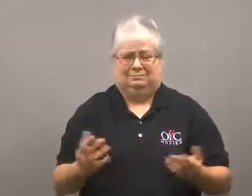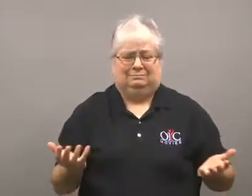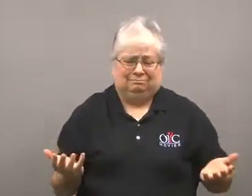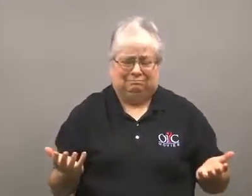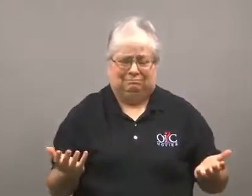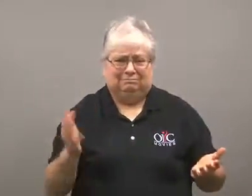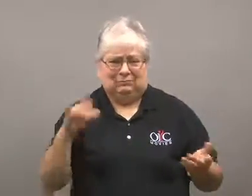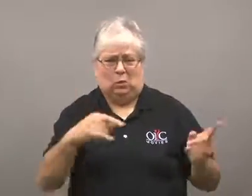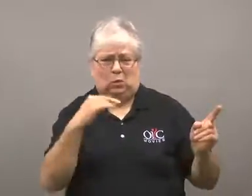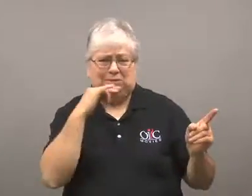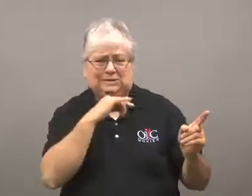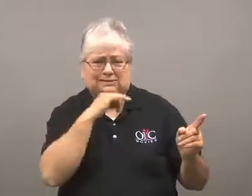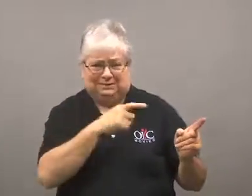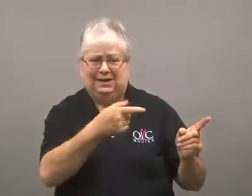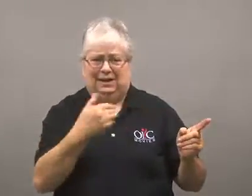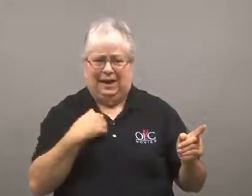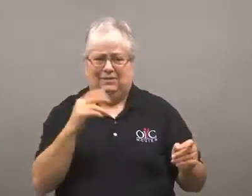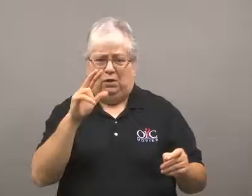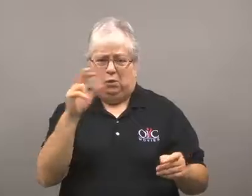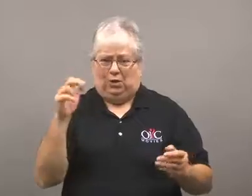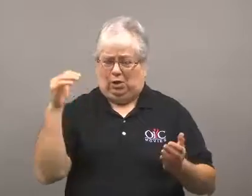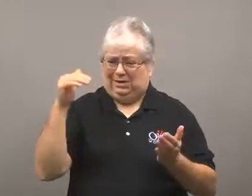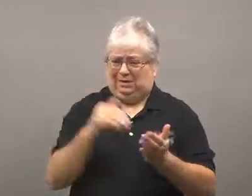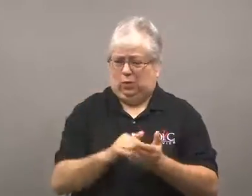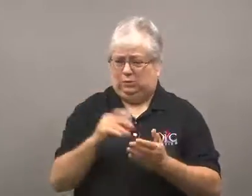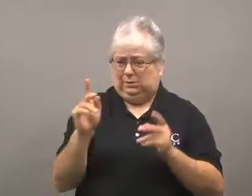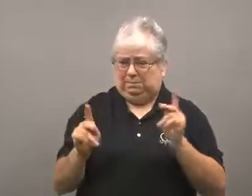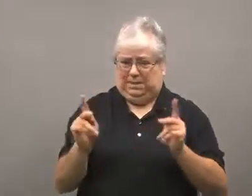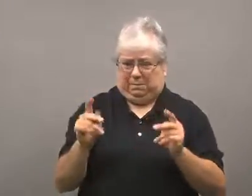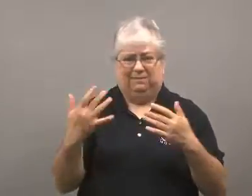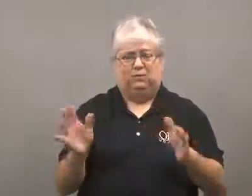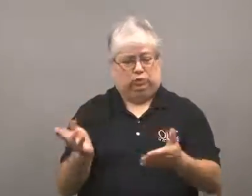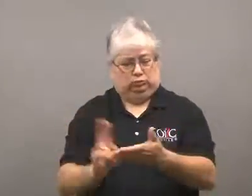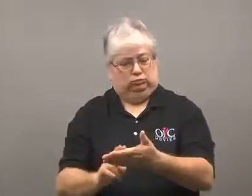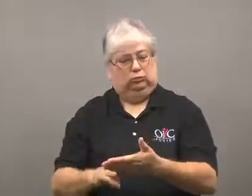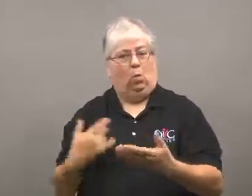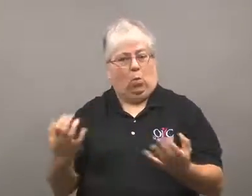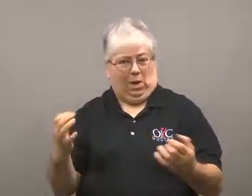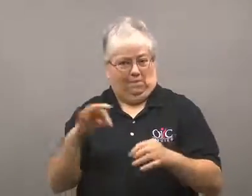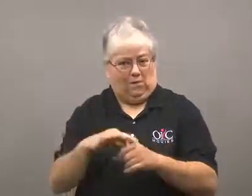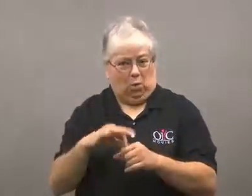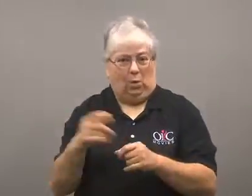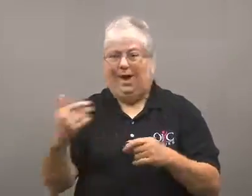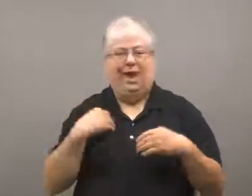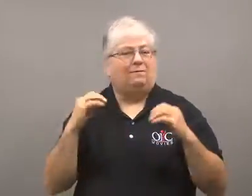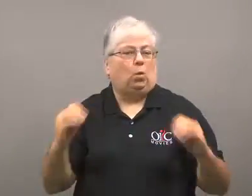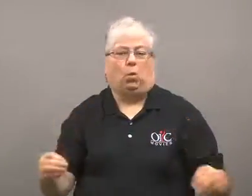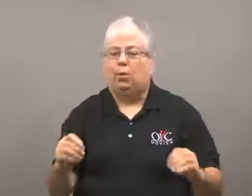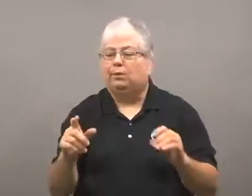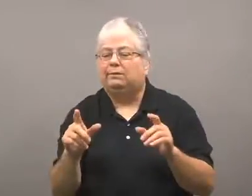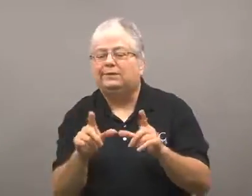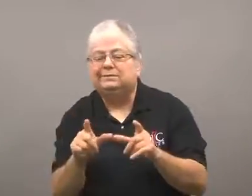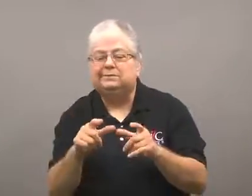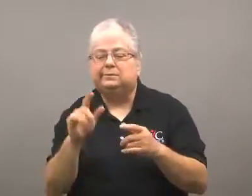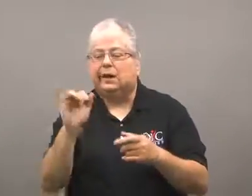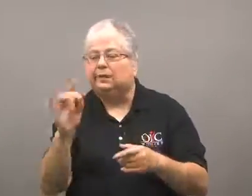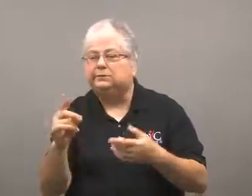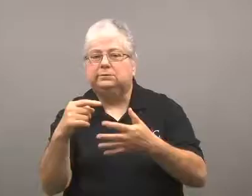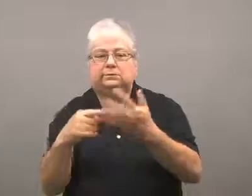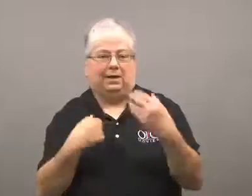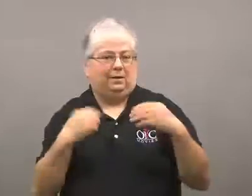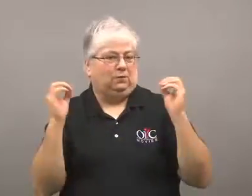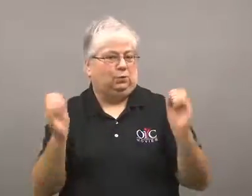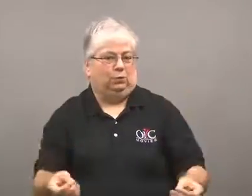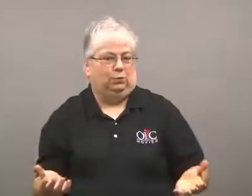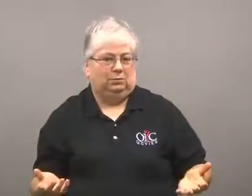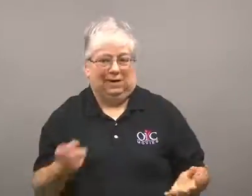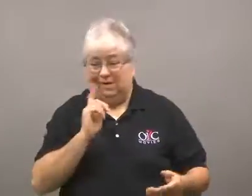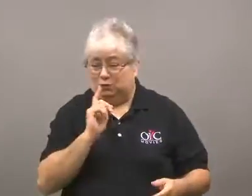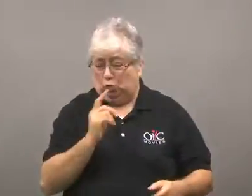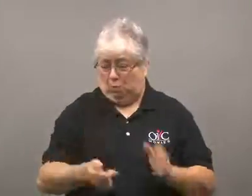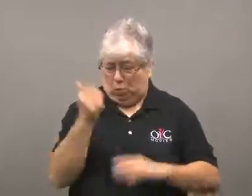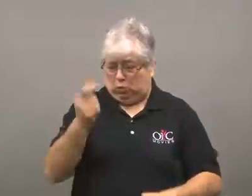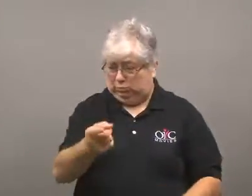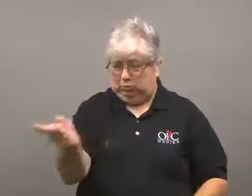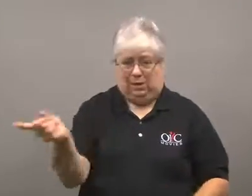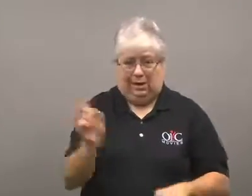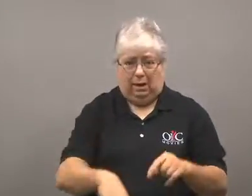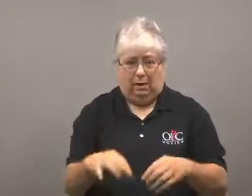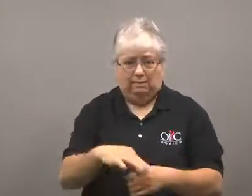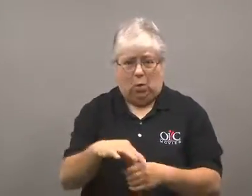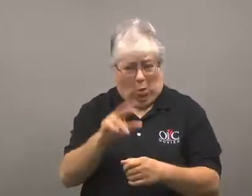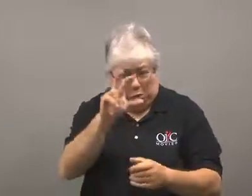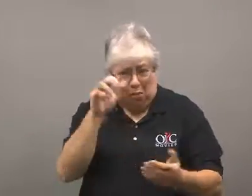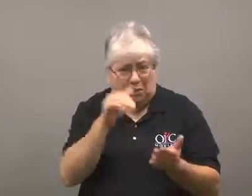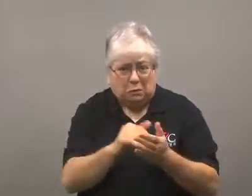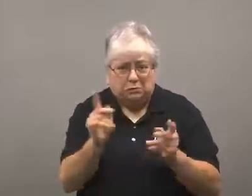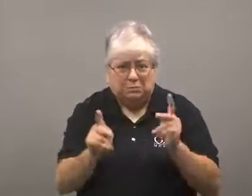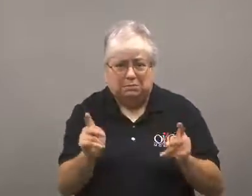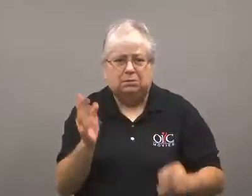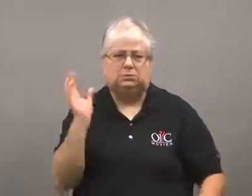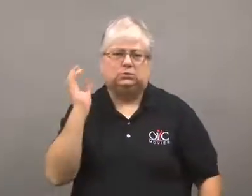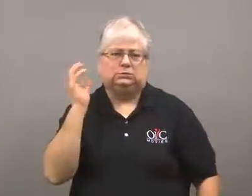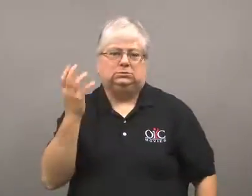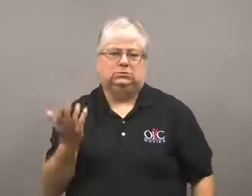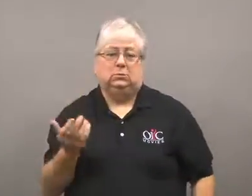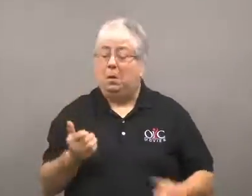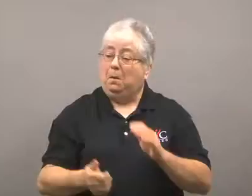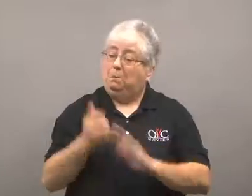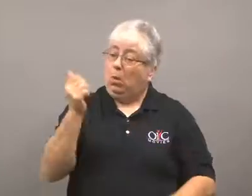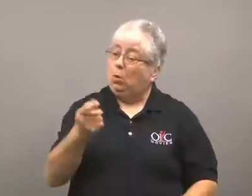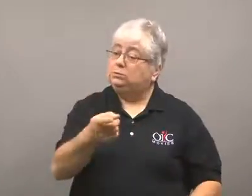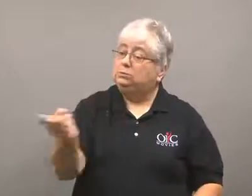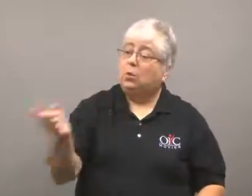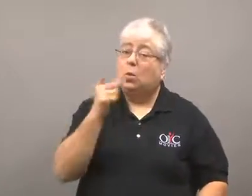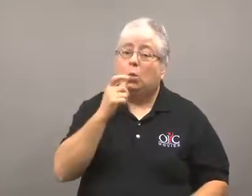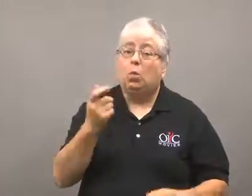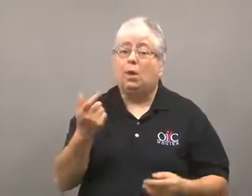because Wisconsin has 300,000 registered voters who do not have ID.